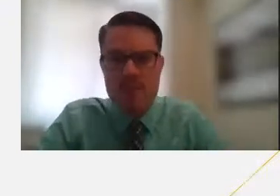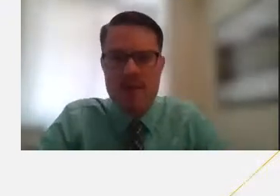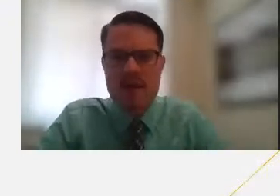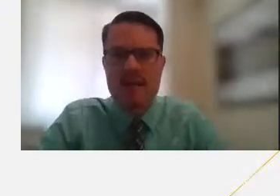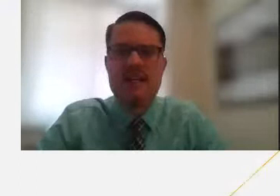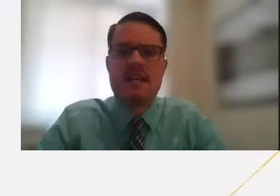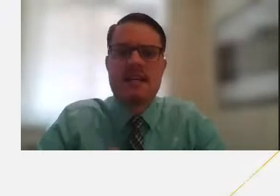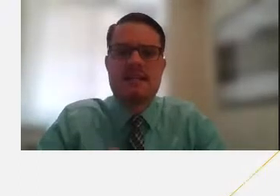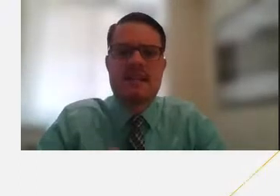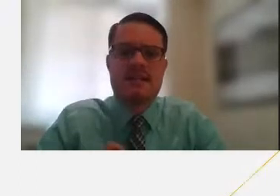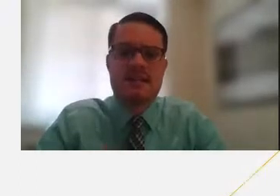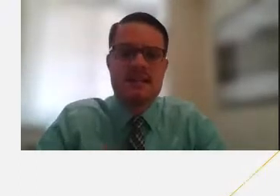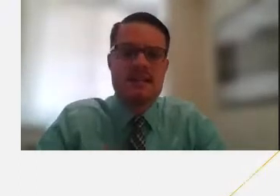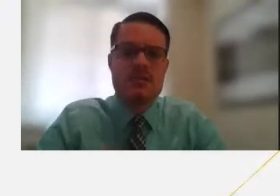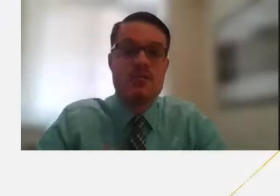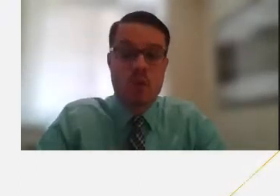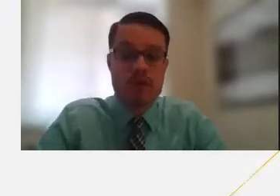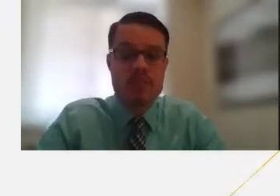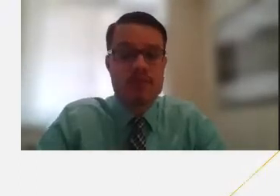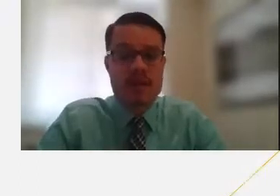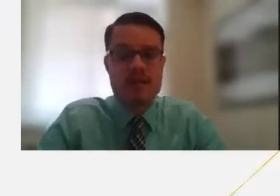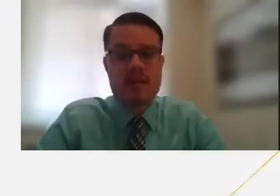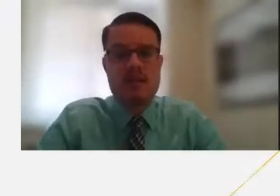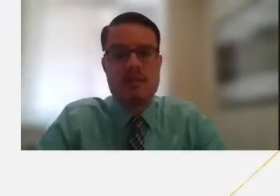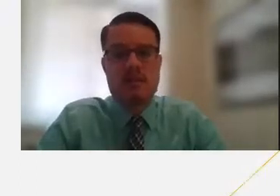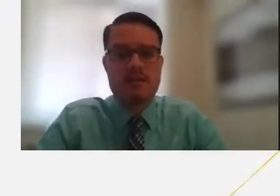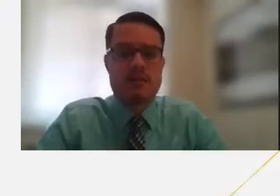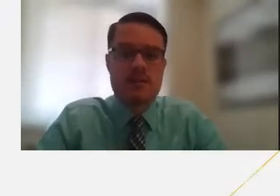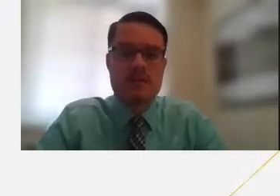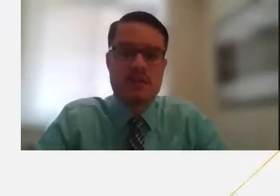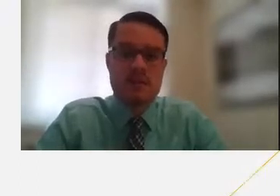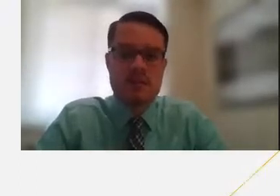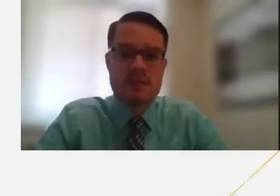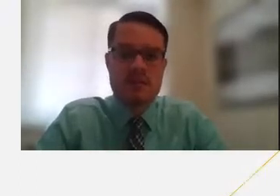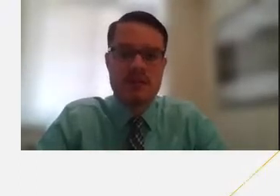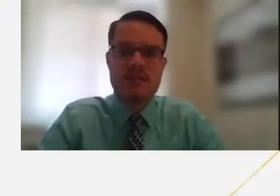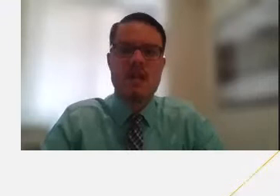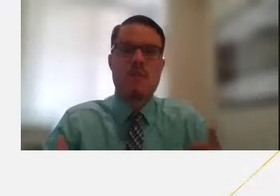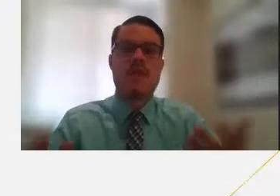What I mean by that is that states can do more to protect and provide services to students with disabilities,